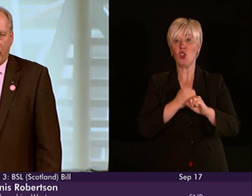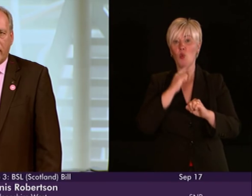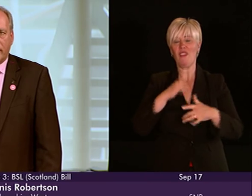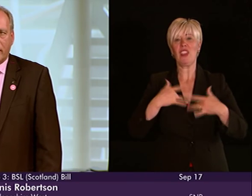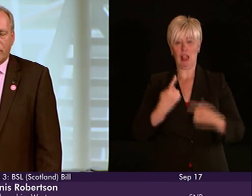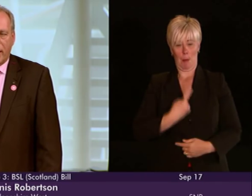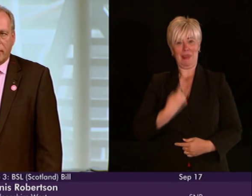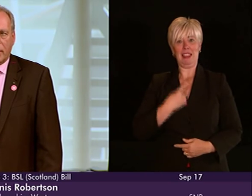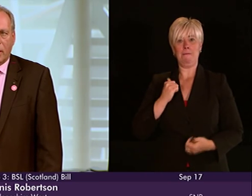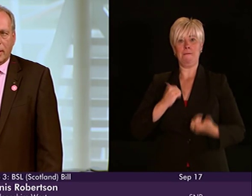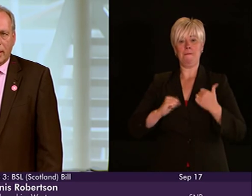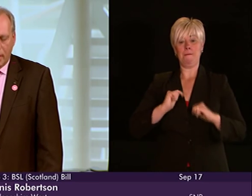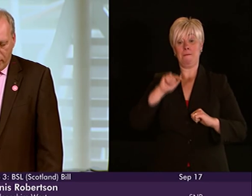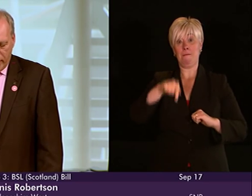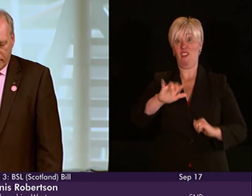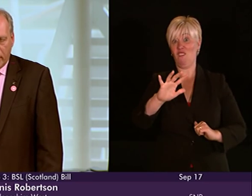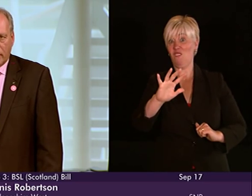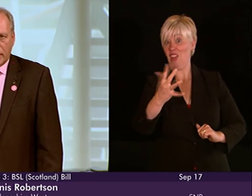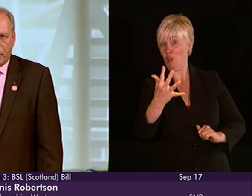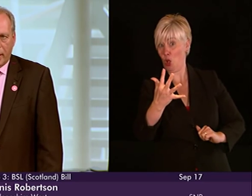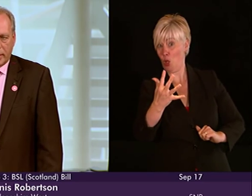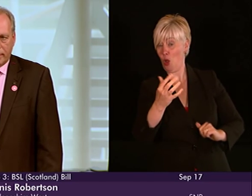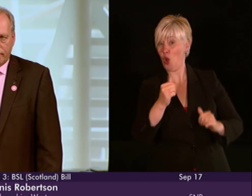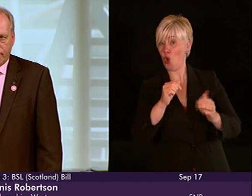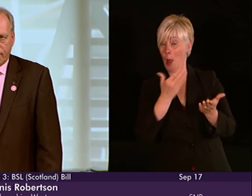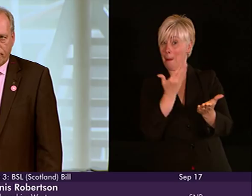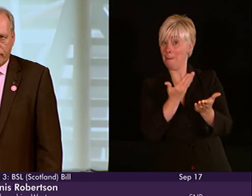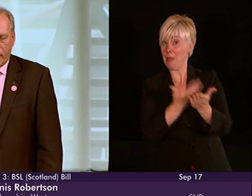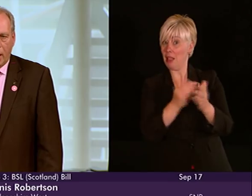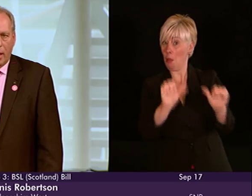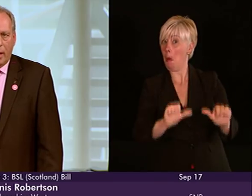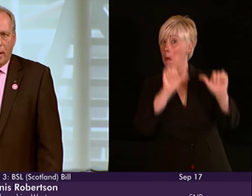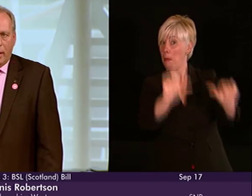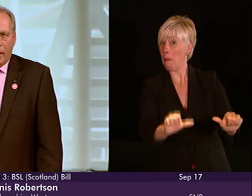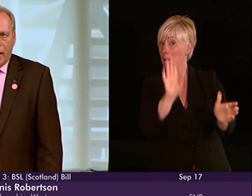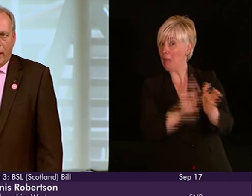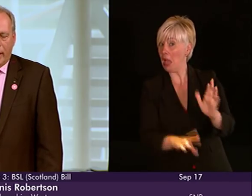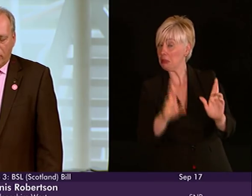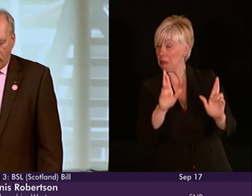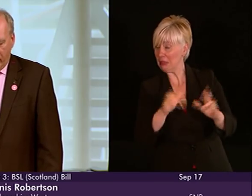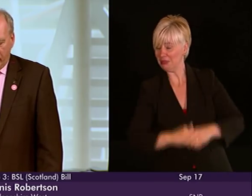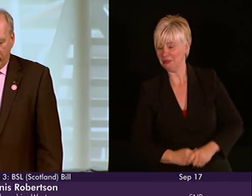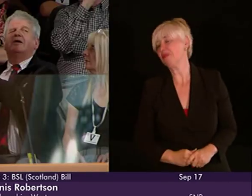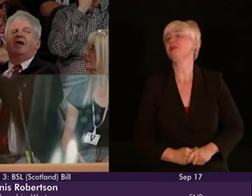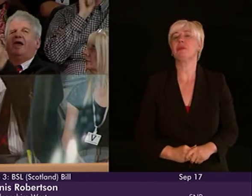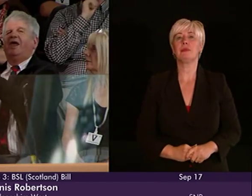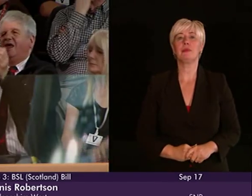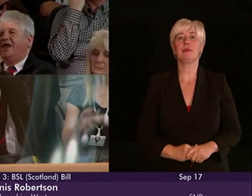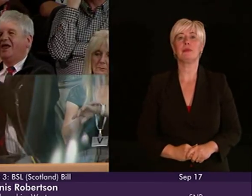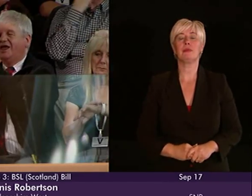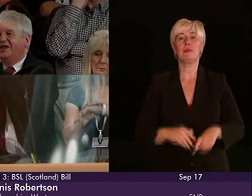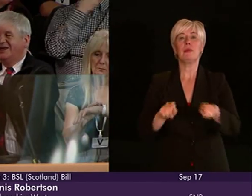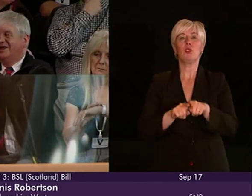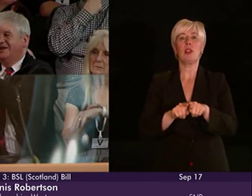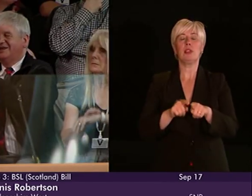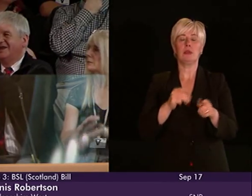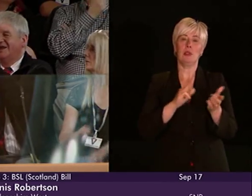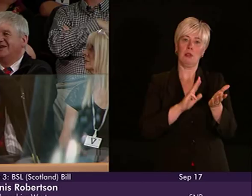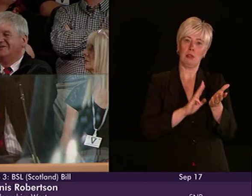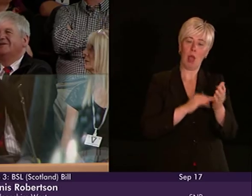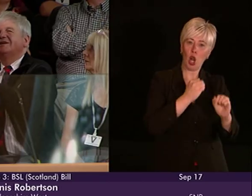pride come 5 o’clock, when his bill is passed. I also thank Mark Griffin, and my friend and